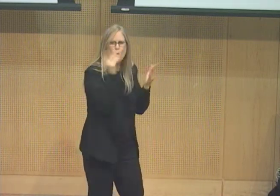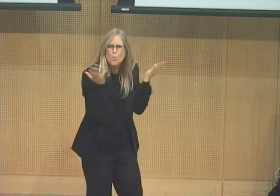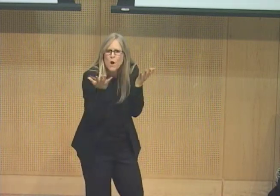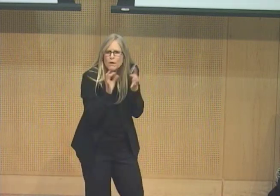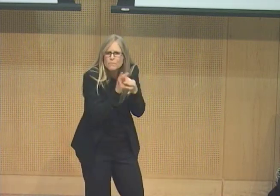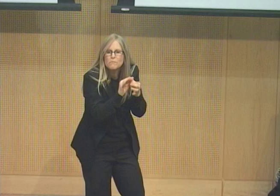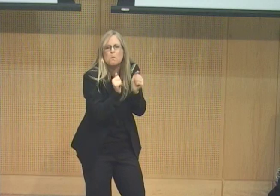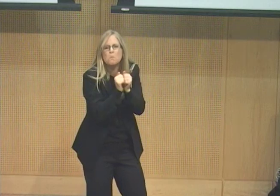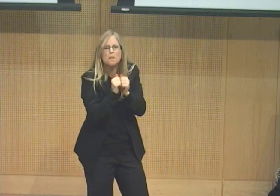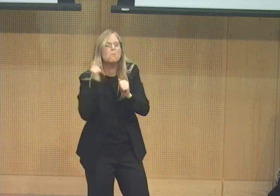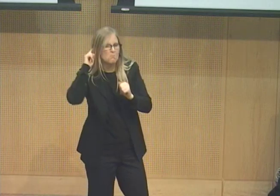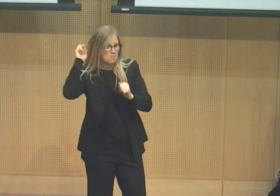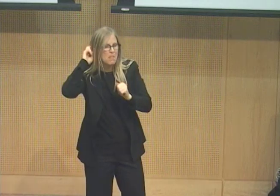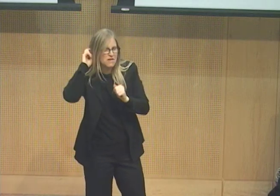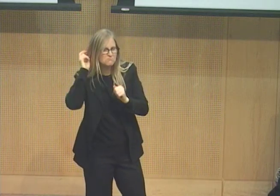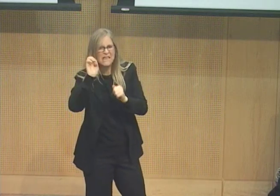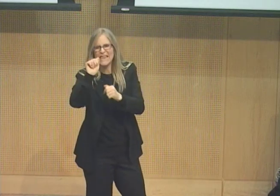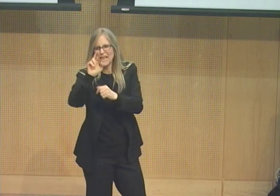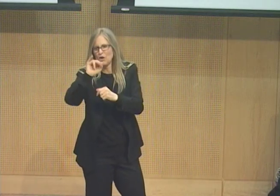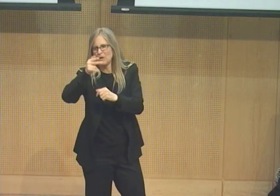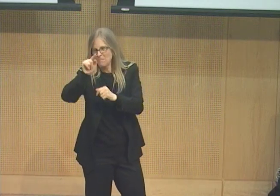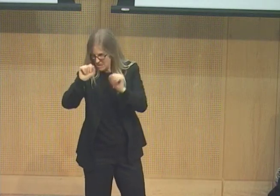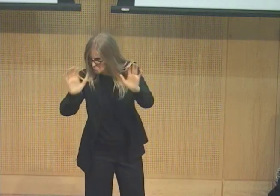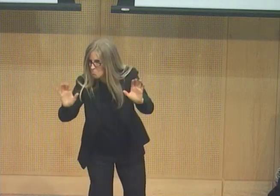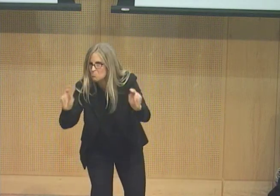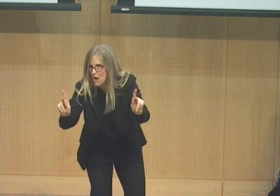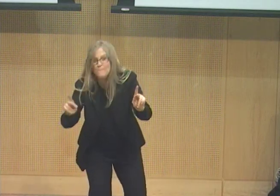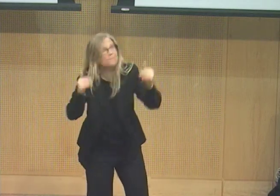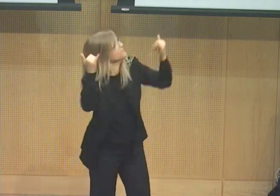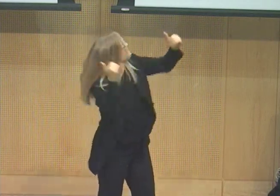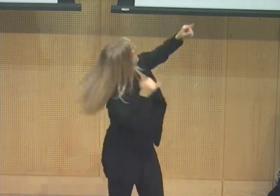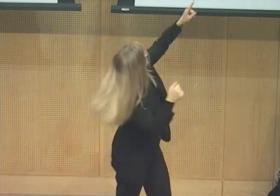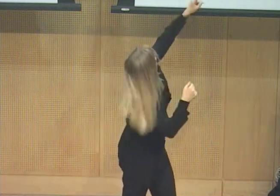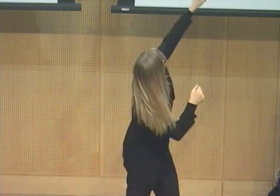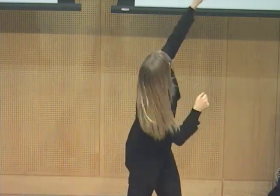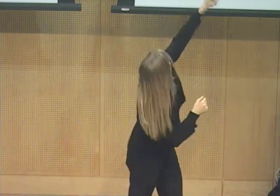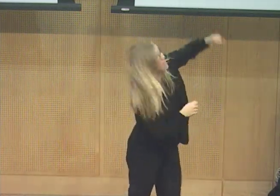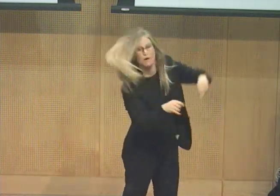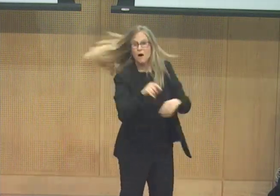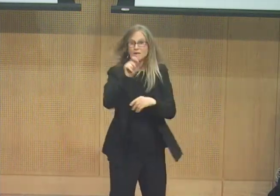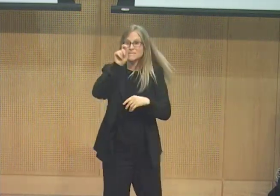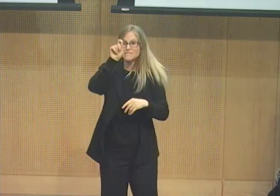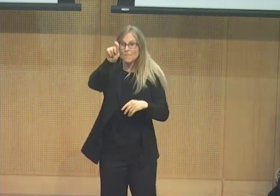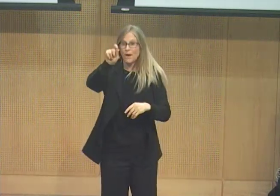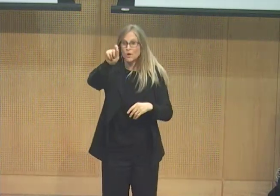and success, and they're linking it to ear implants.